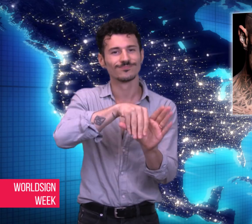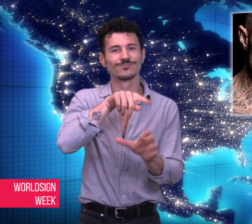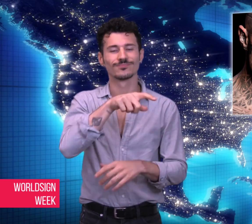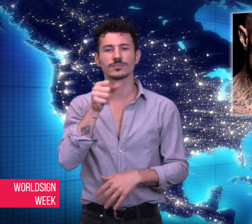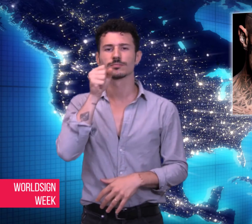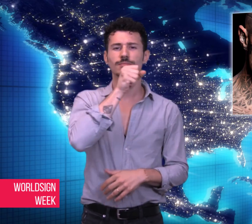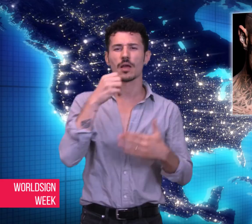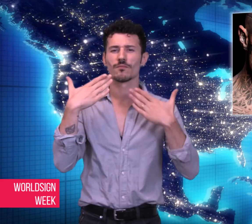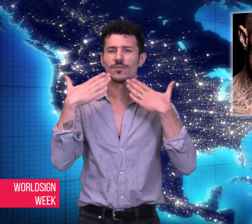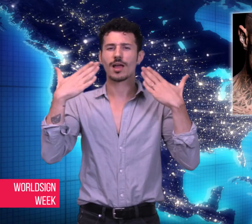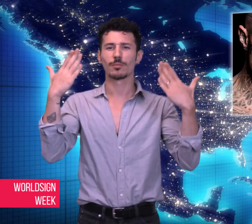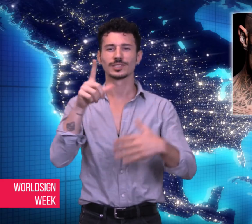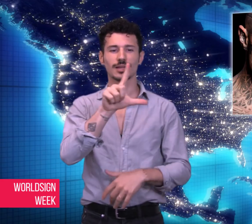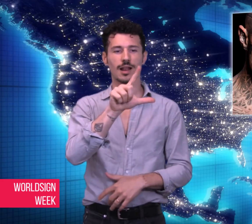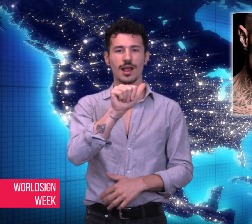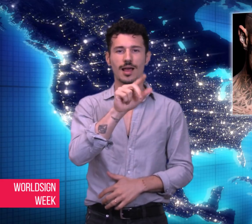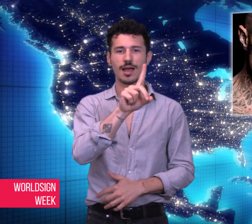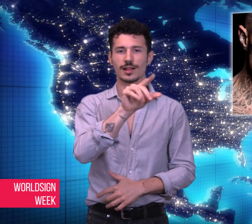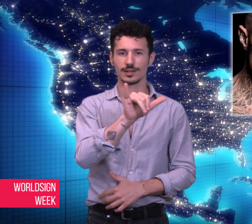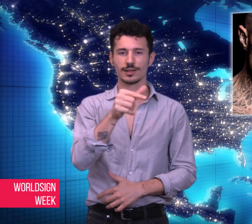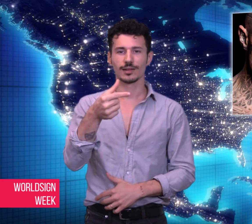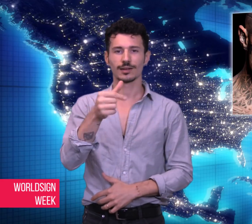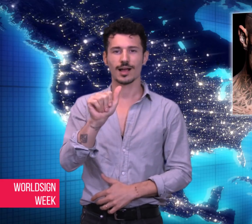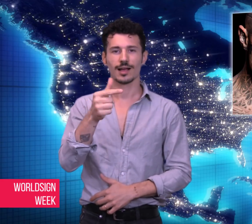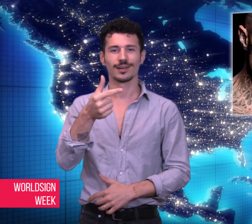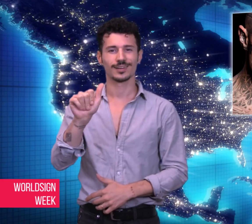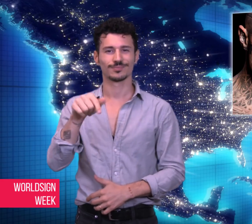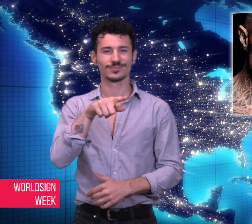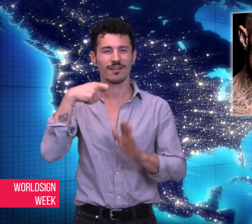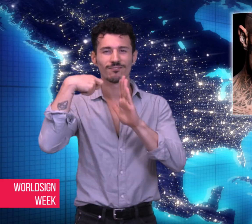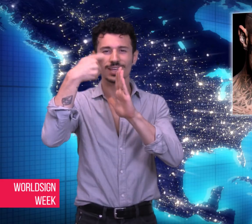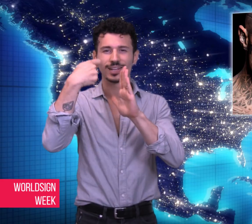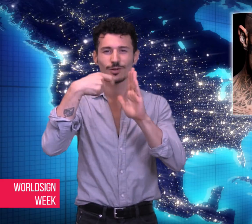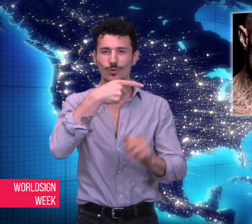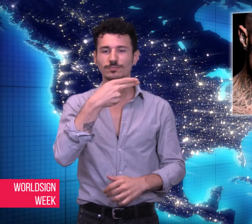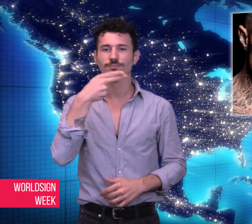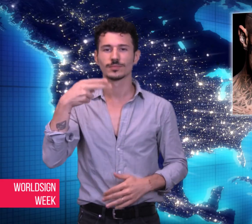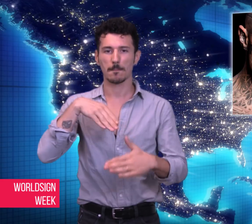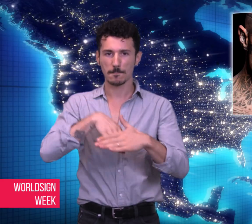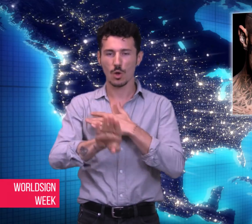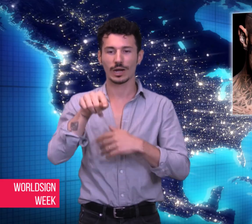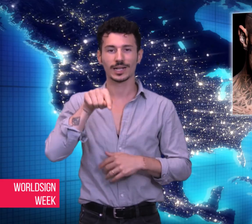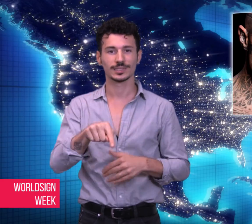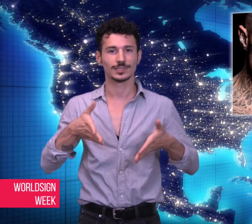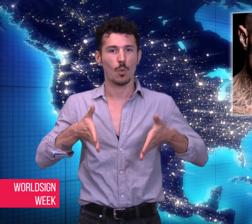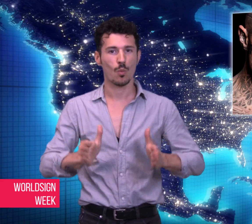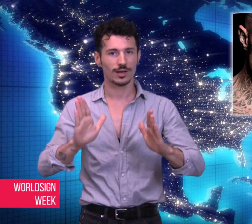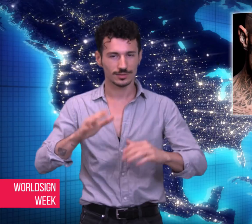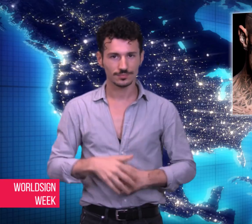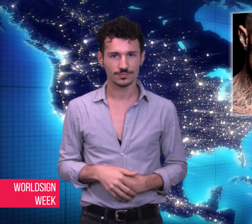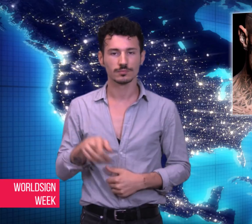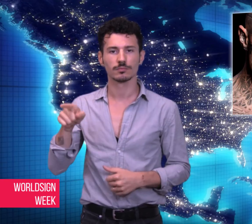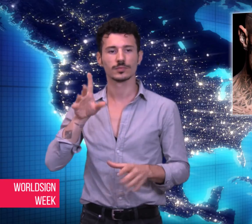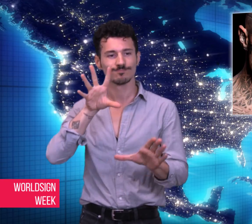music video “Born This Way”, has died, according to Dulcedo Management. He